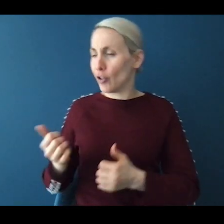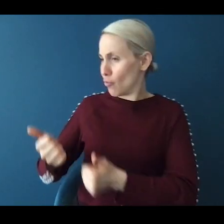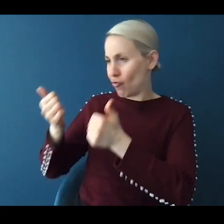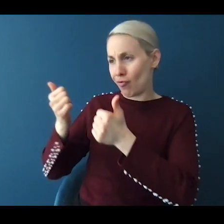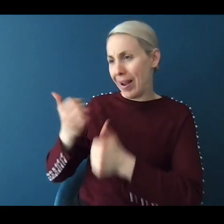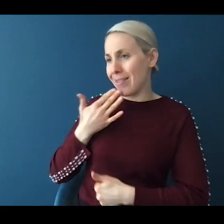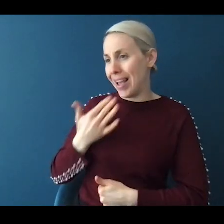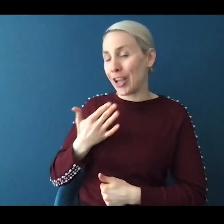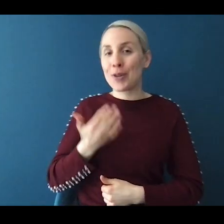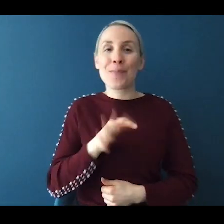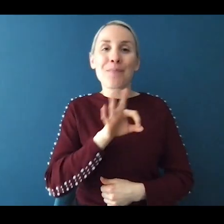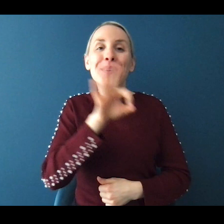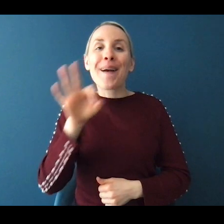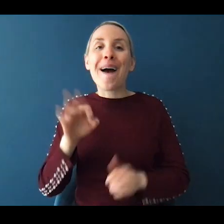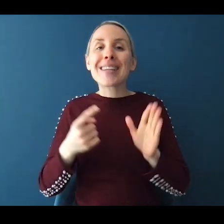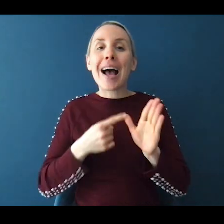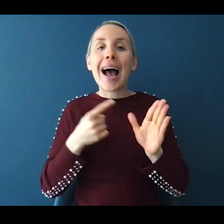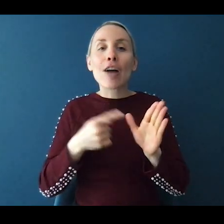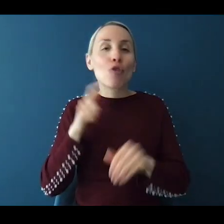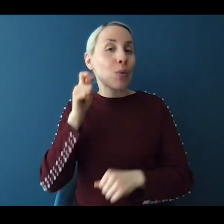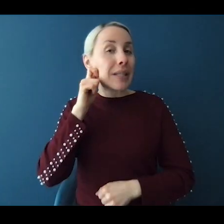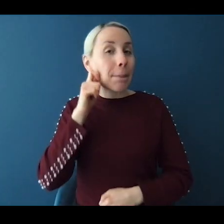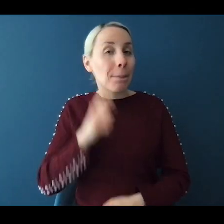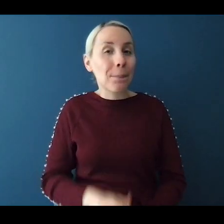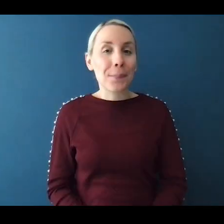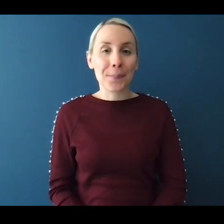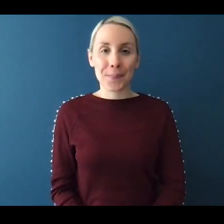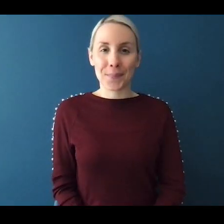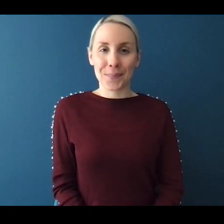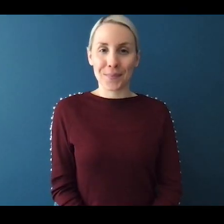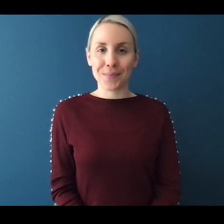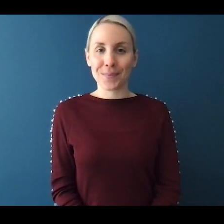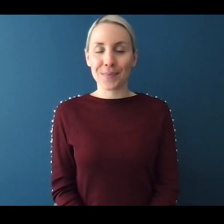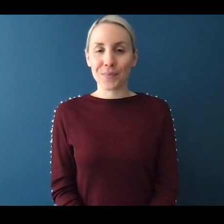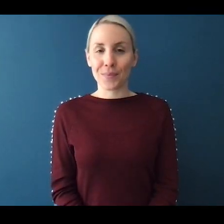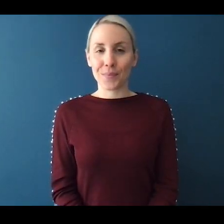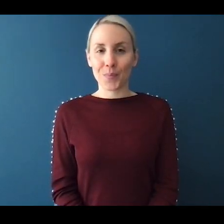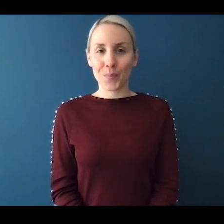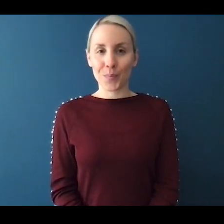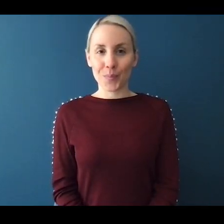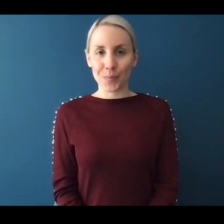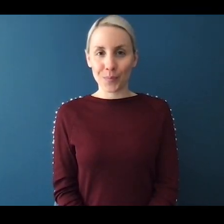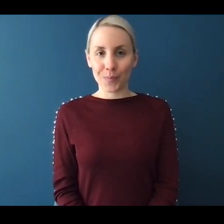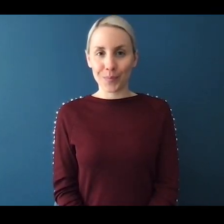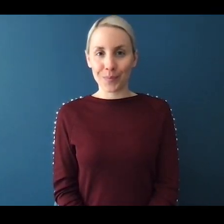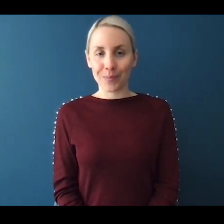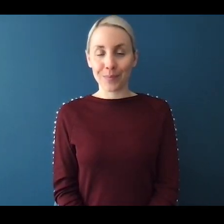great ones Alejandra is there anything that stands out for you. I would say for applying